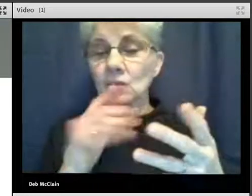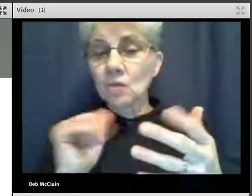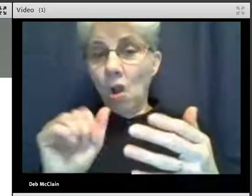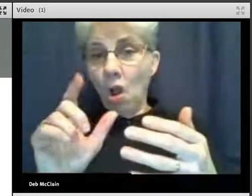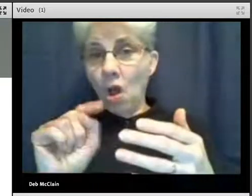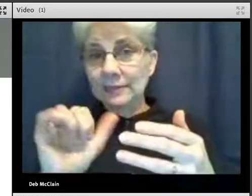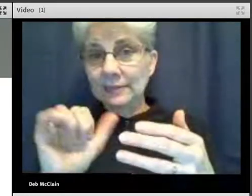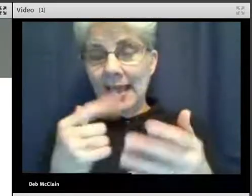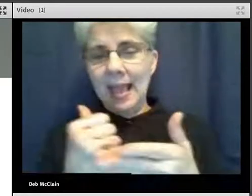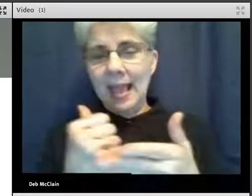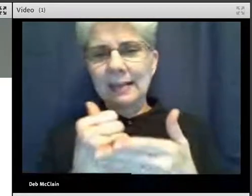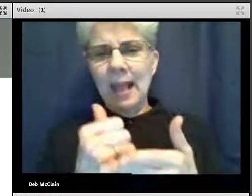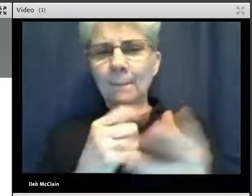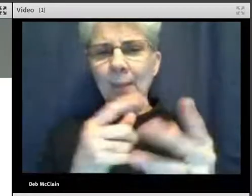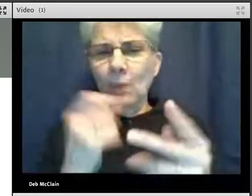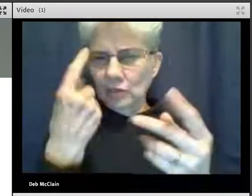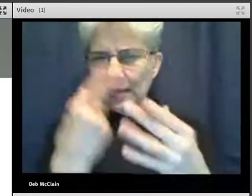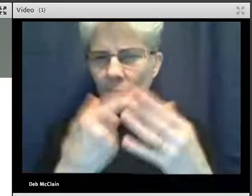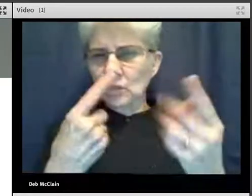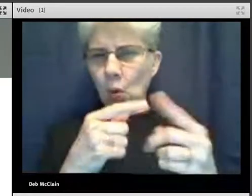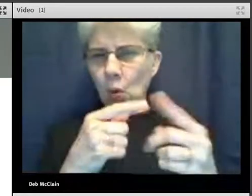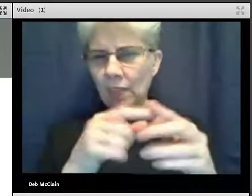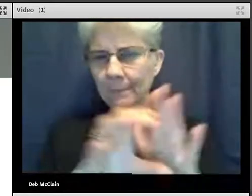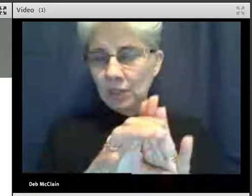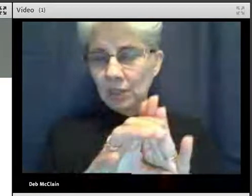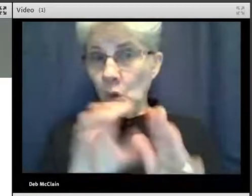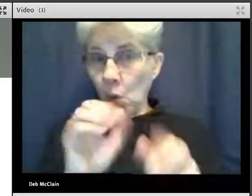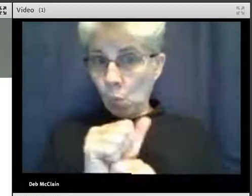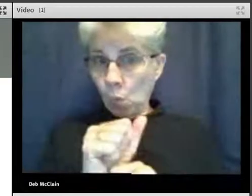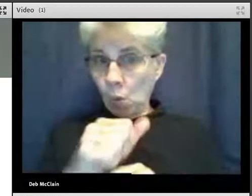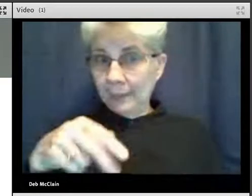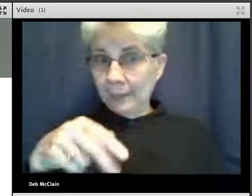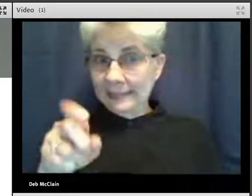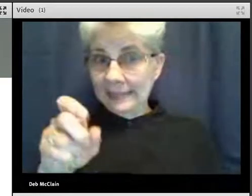So the alt-tag will help people understand what is going on in the picture and will that work with PDF.